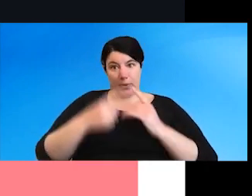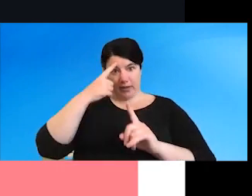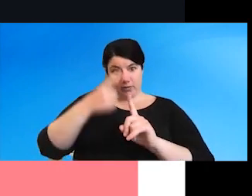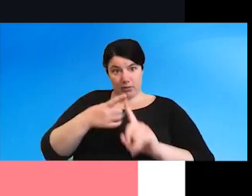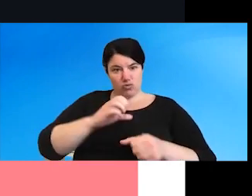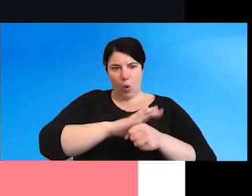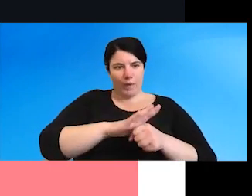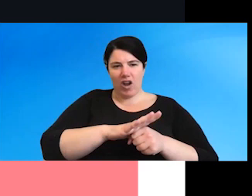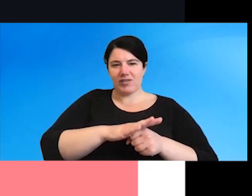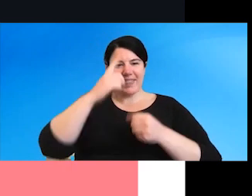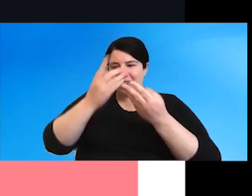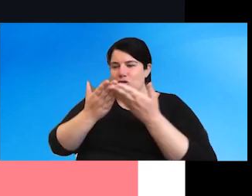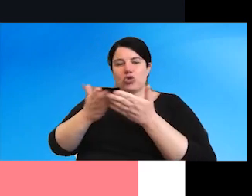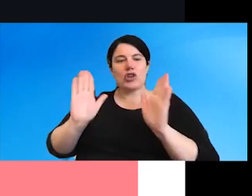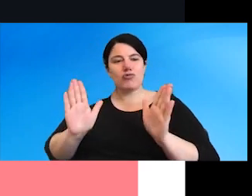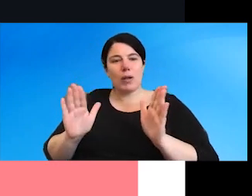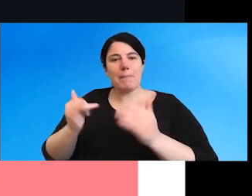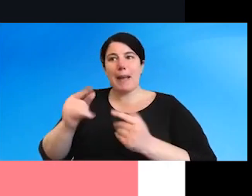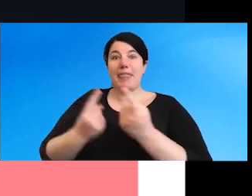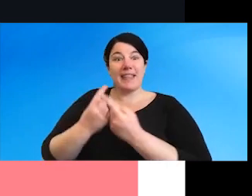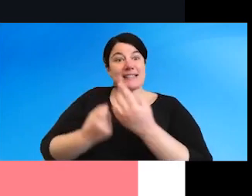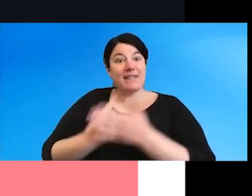about documenting things that have happened in the past, it could be,